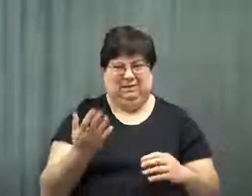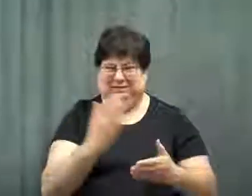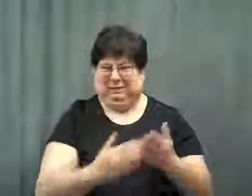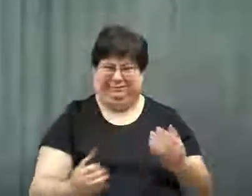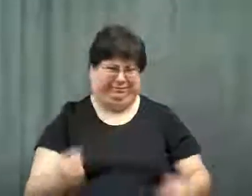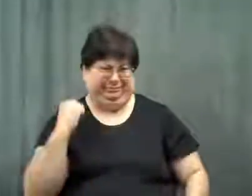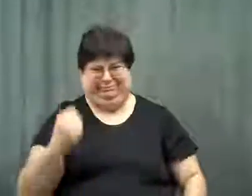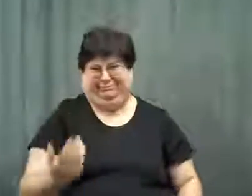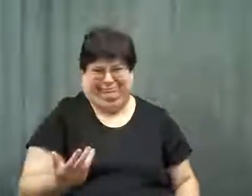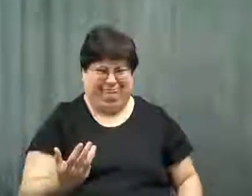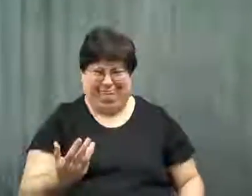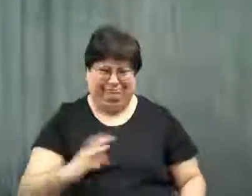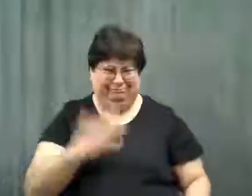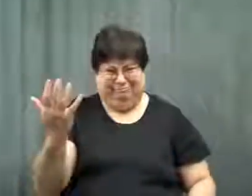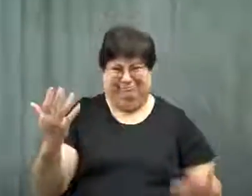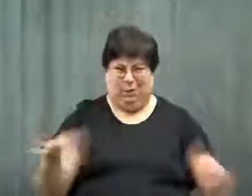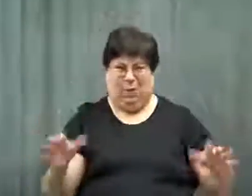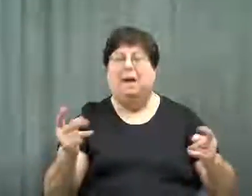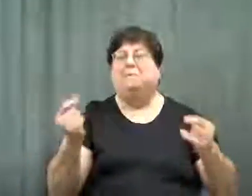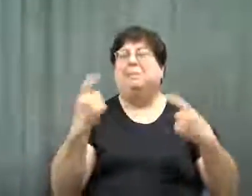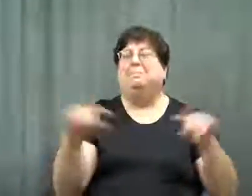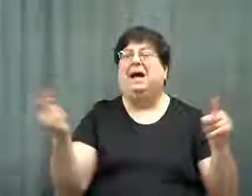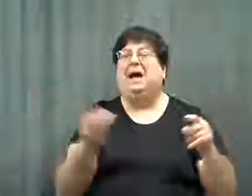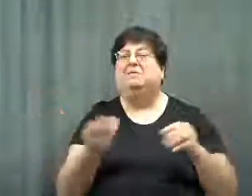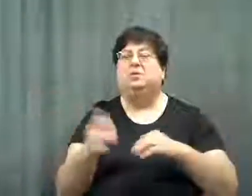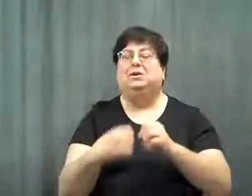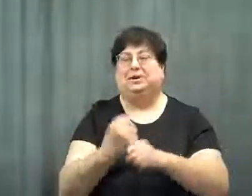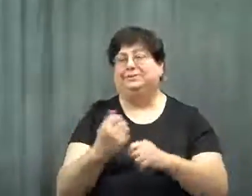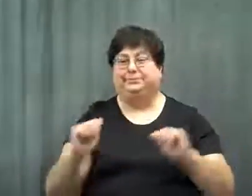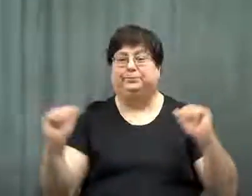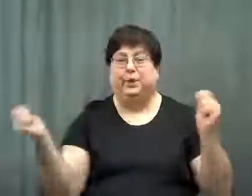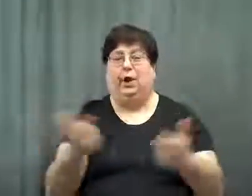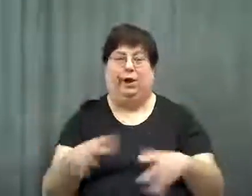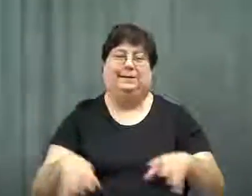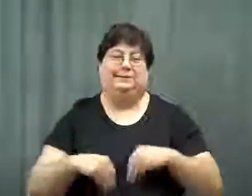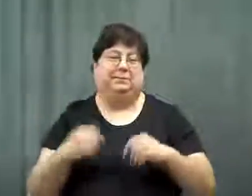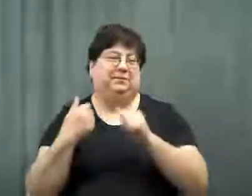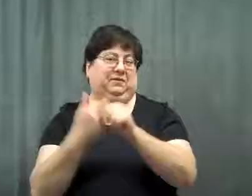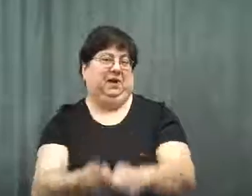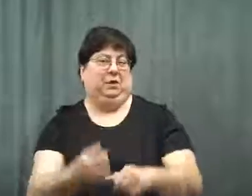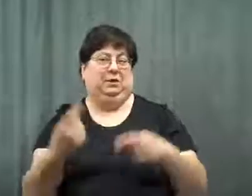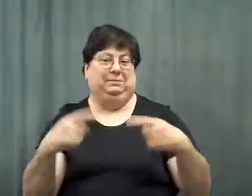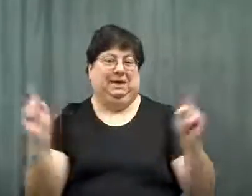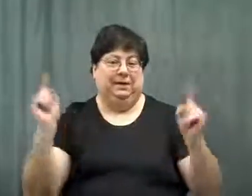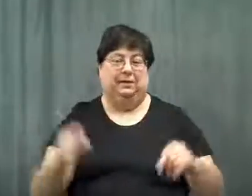Some refused to go along with it. After a few years, they all fell in line and accepted it.